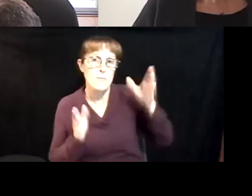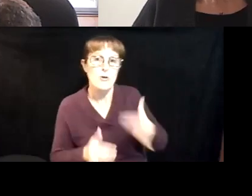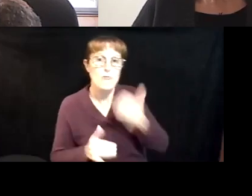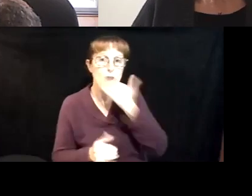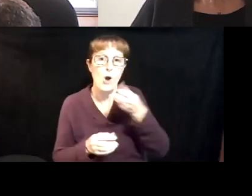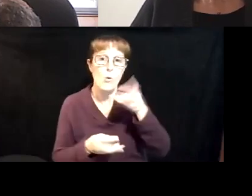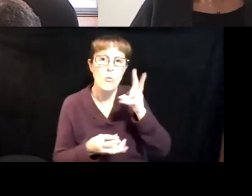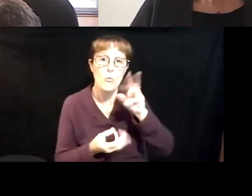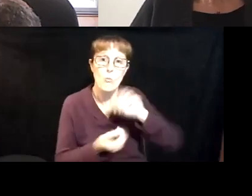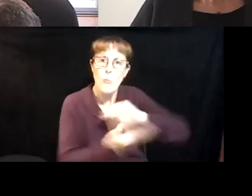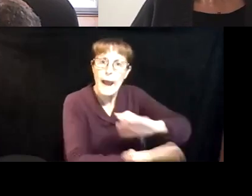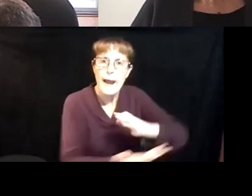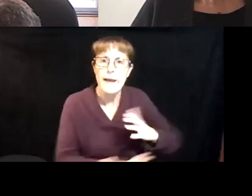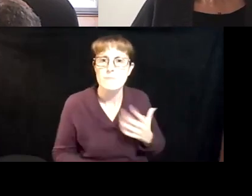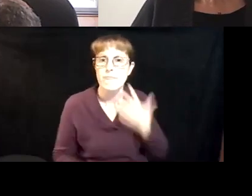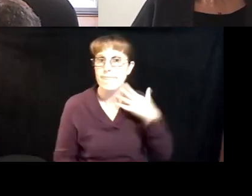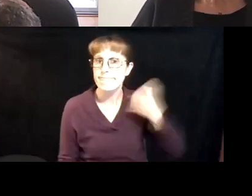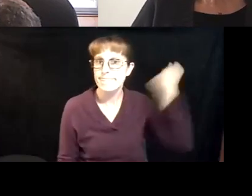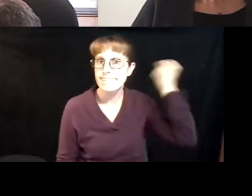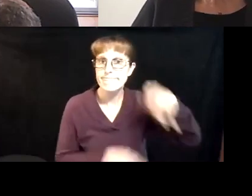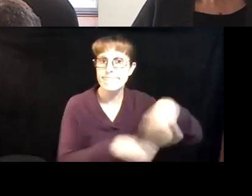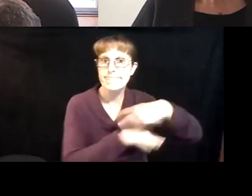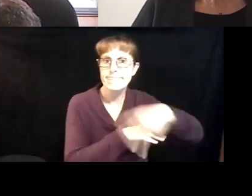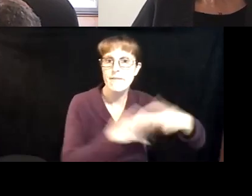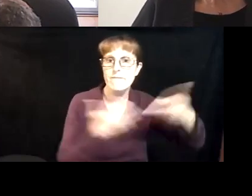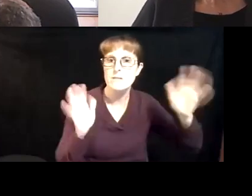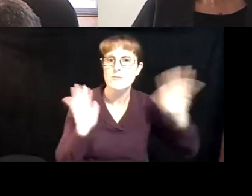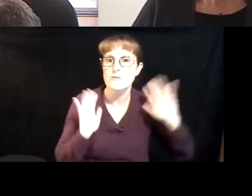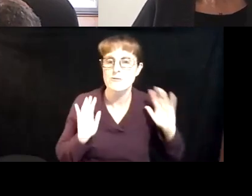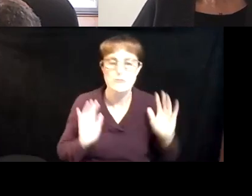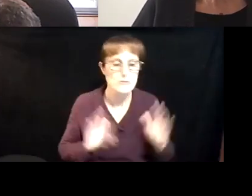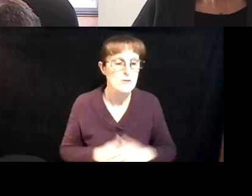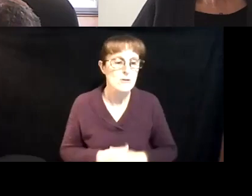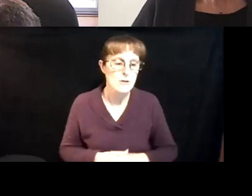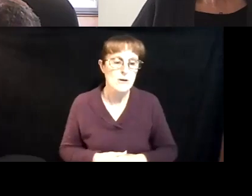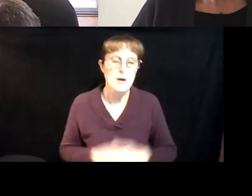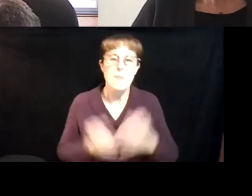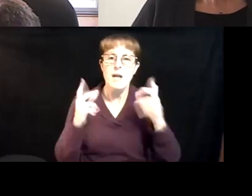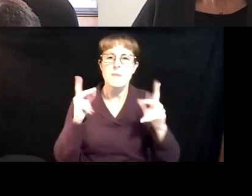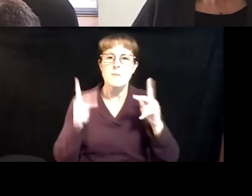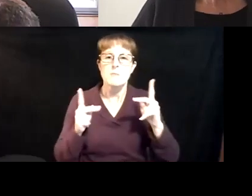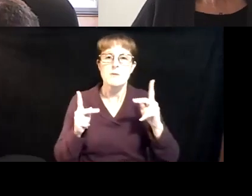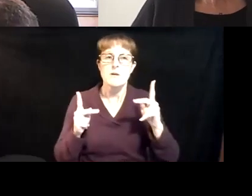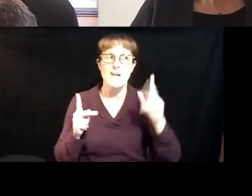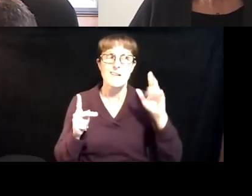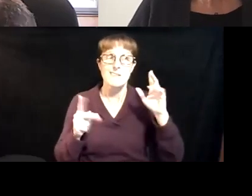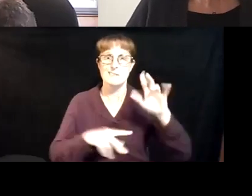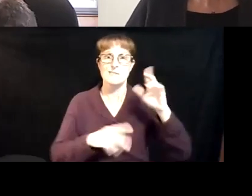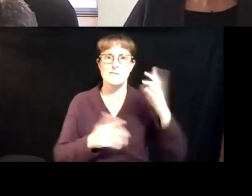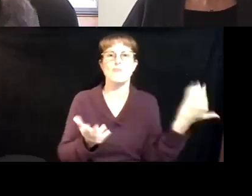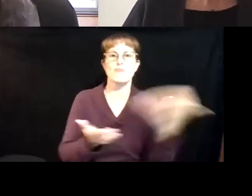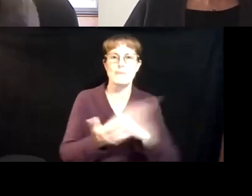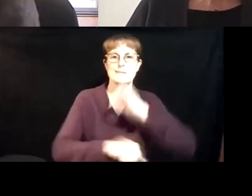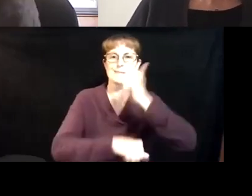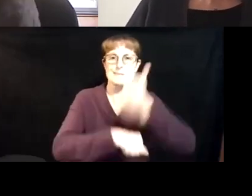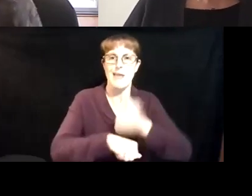So a lot of people will recreate these oppressive dynamics in their house. That's the way I grew up.